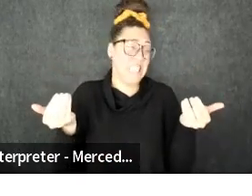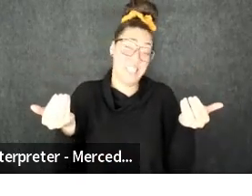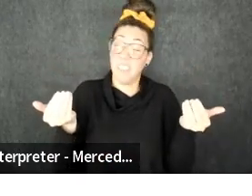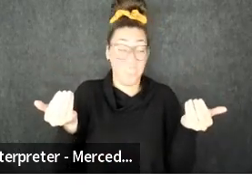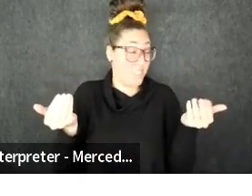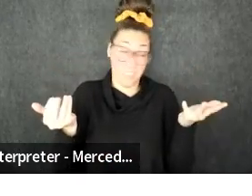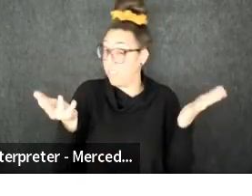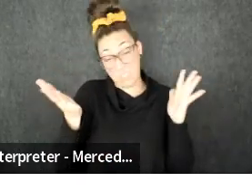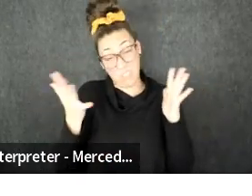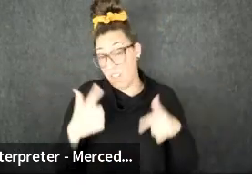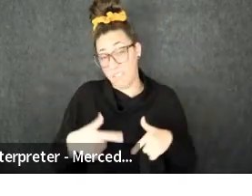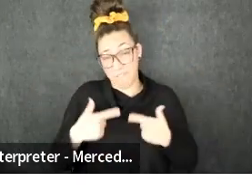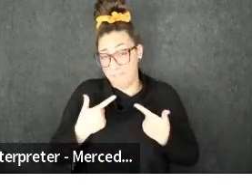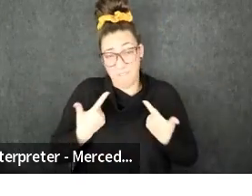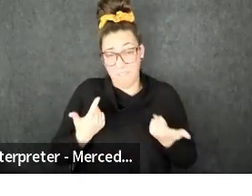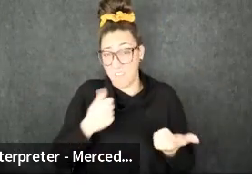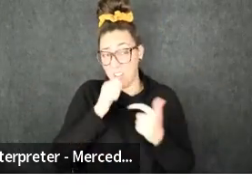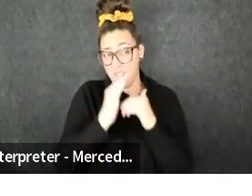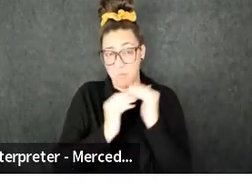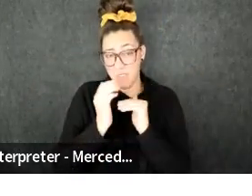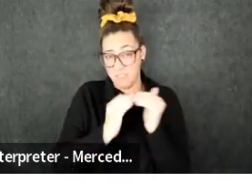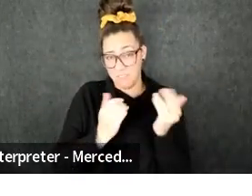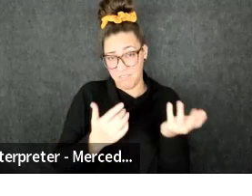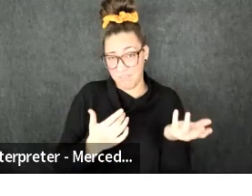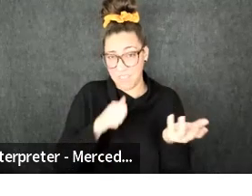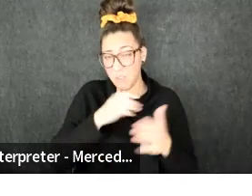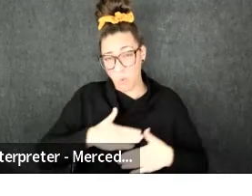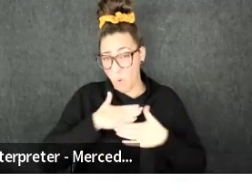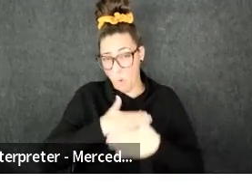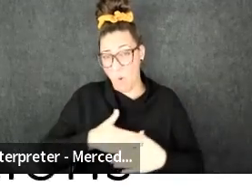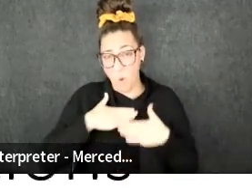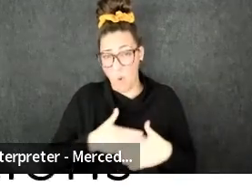not very comfortable, we're not very good and and our and our goal is not achieved.